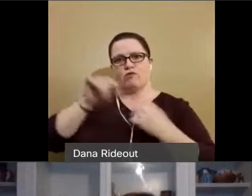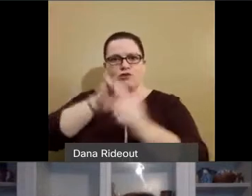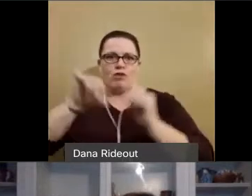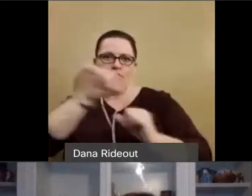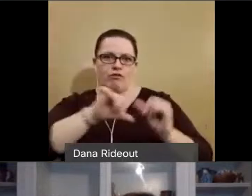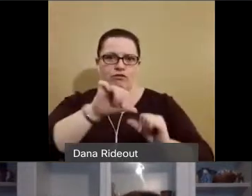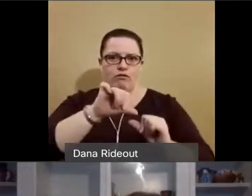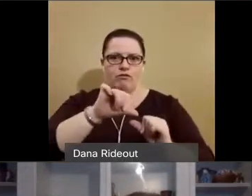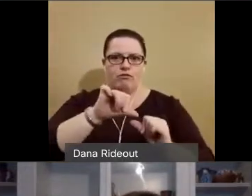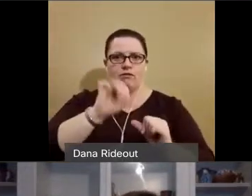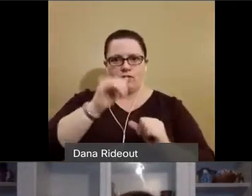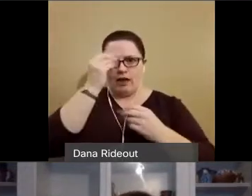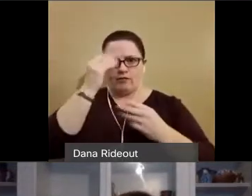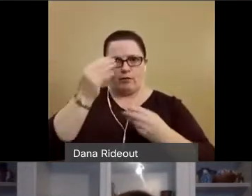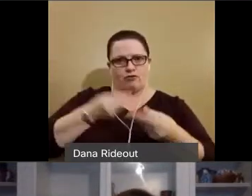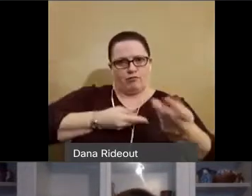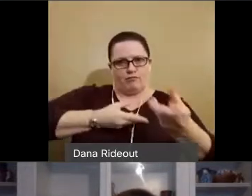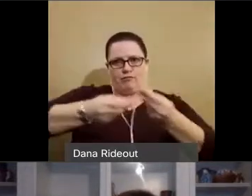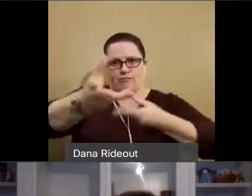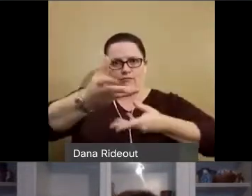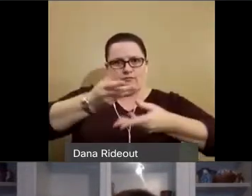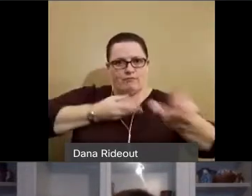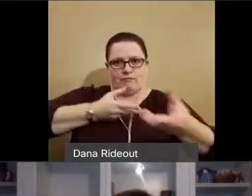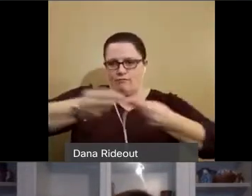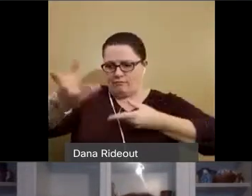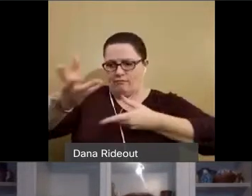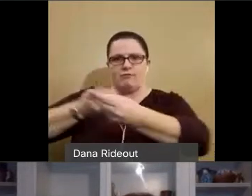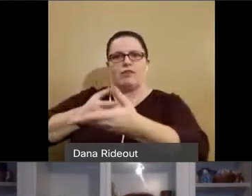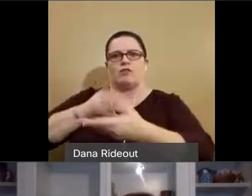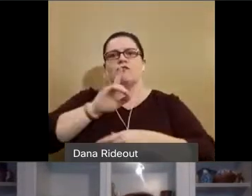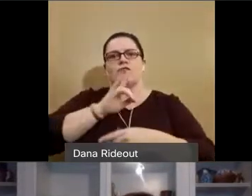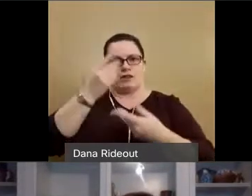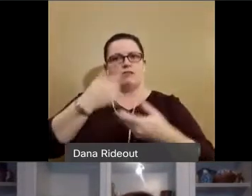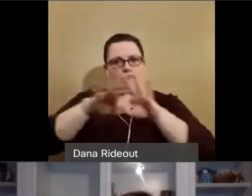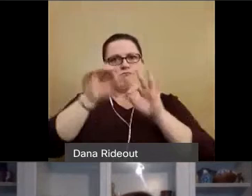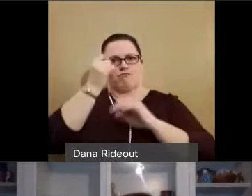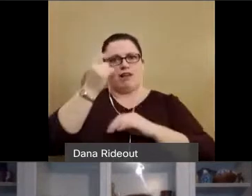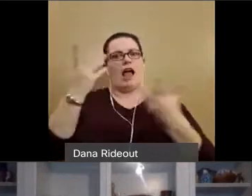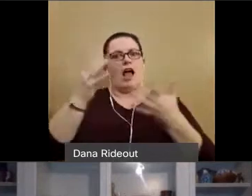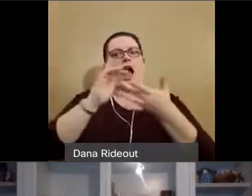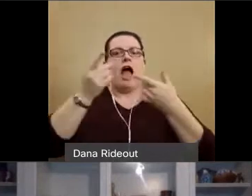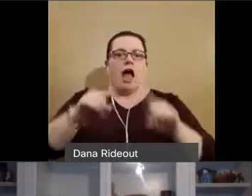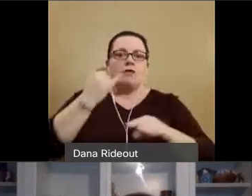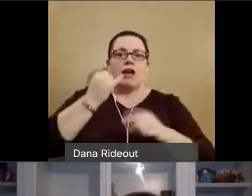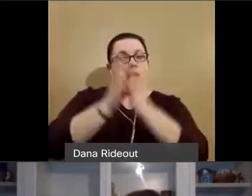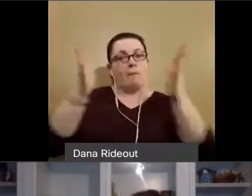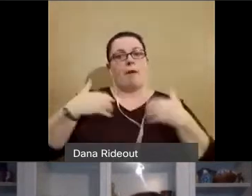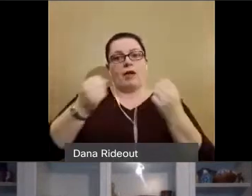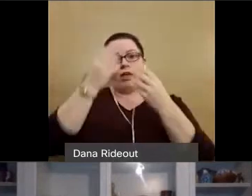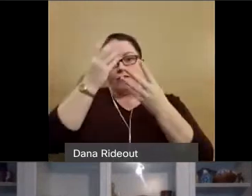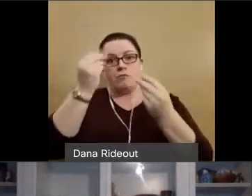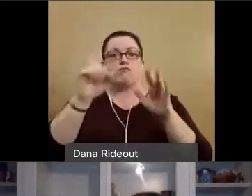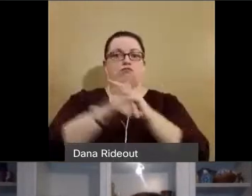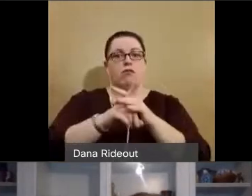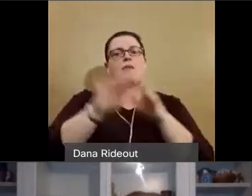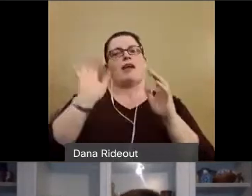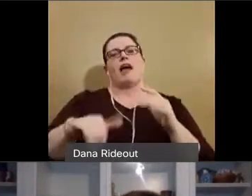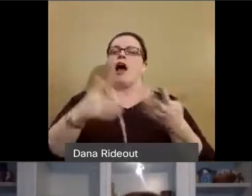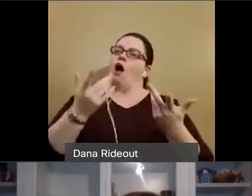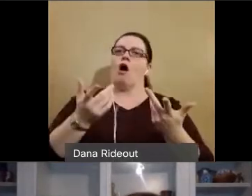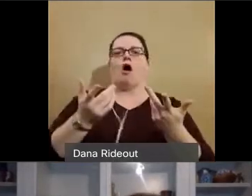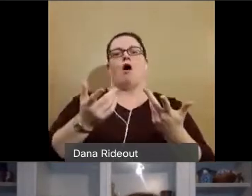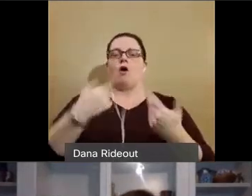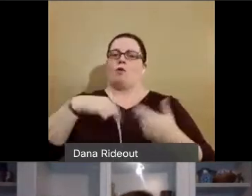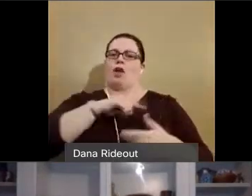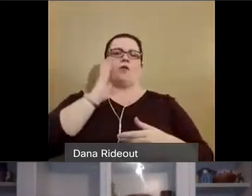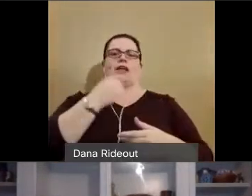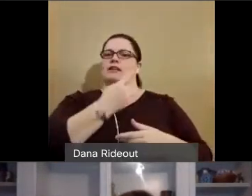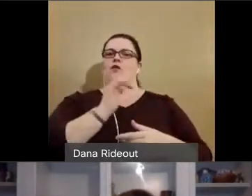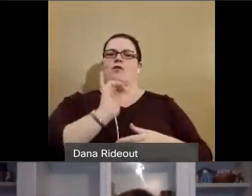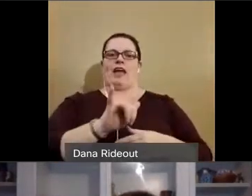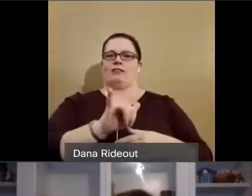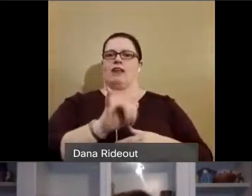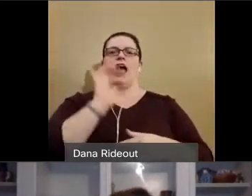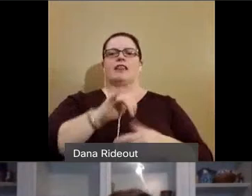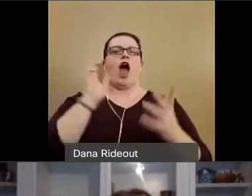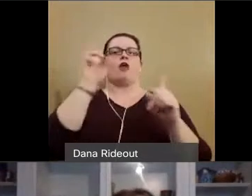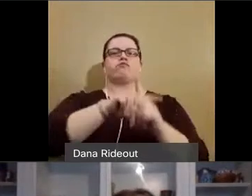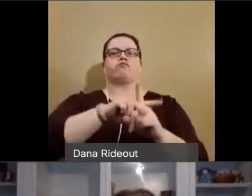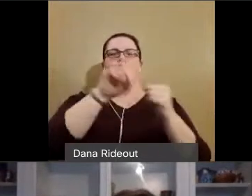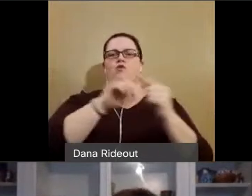Late, and this is another disconnect that we have is a lot of times when we get public health information it is that more sort of blanket like, we're going to tell you this, and that's going to be applicable to everyone that's not how it works though.